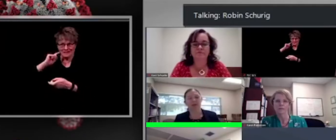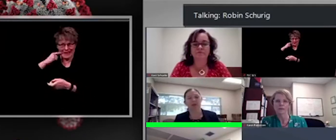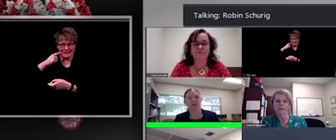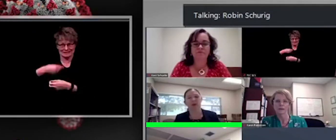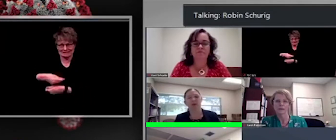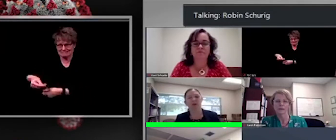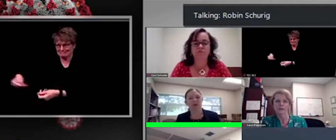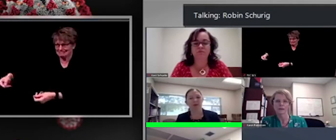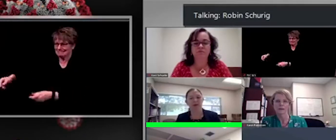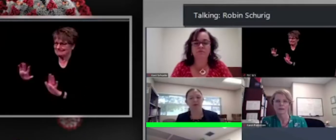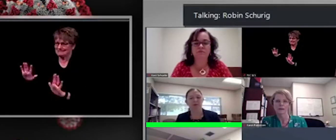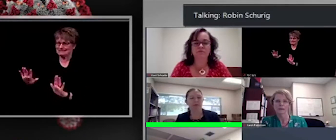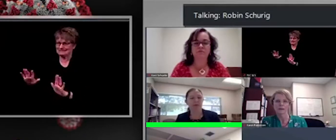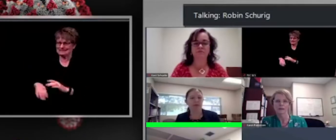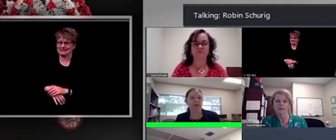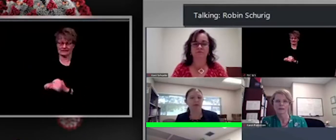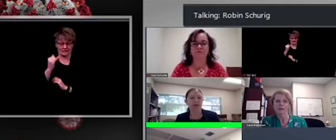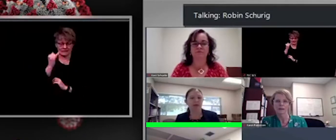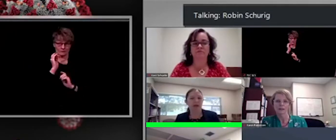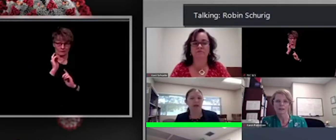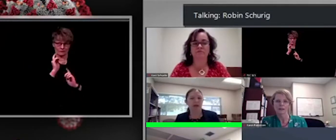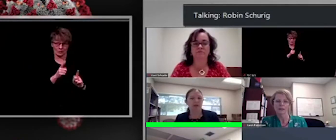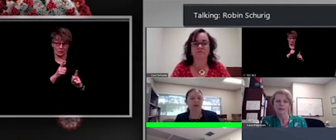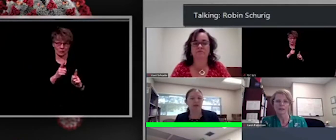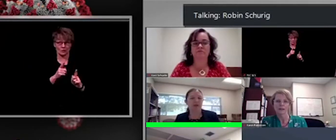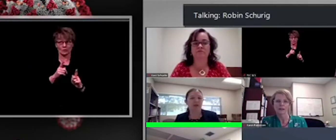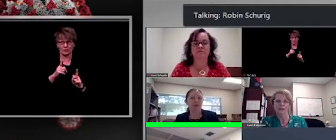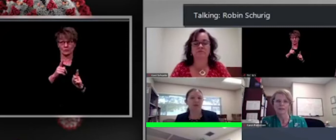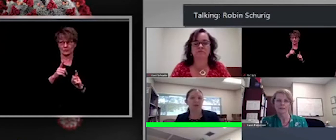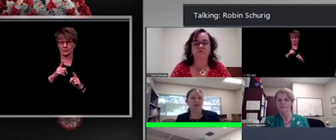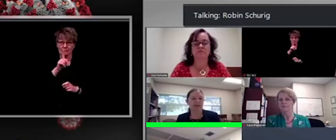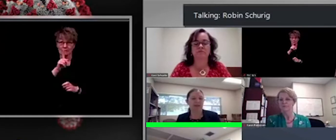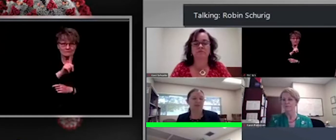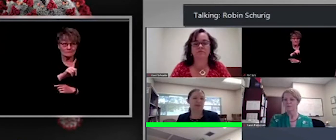make sure that you go only with your household members, make sure that you leave six feet